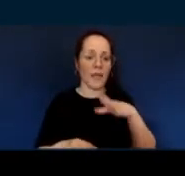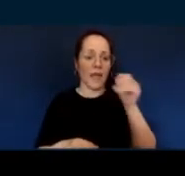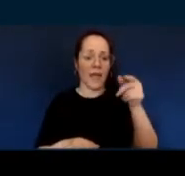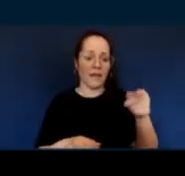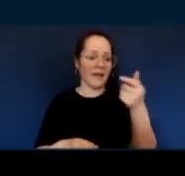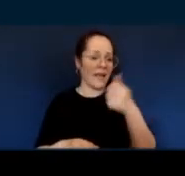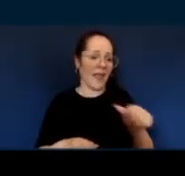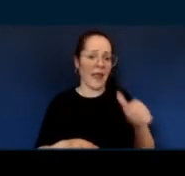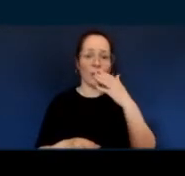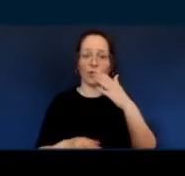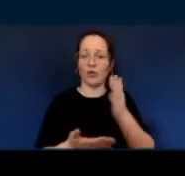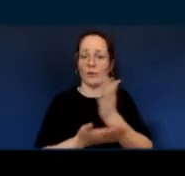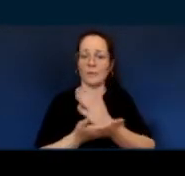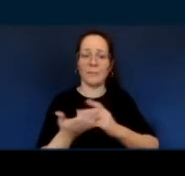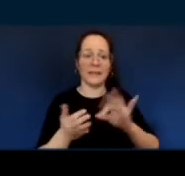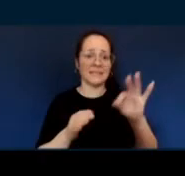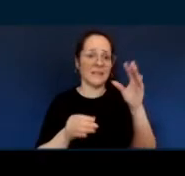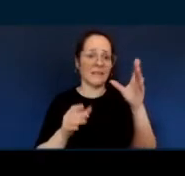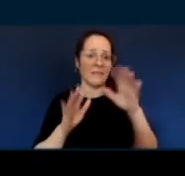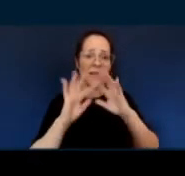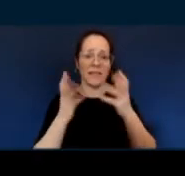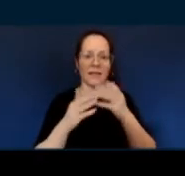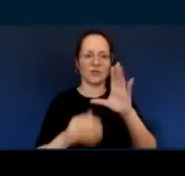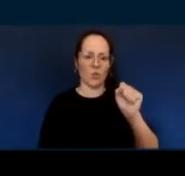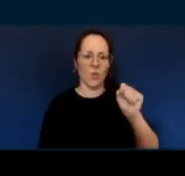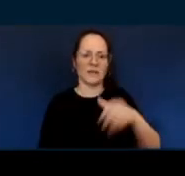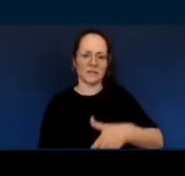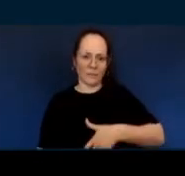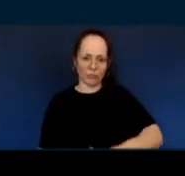COLLECTION WAS THE LIFE SIZE WAX